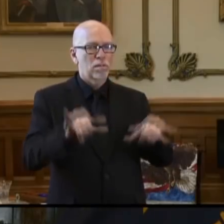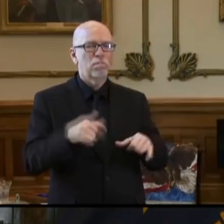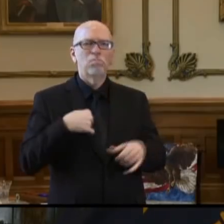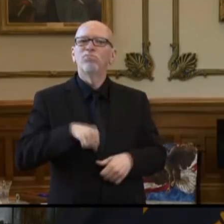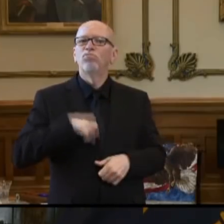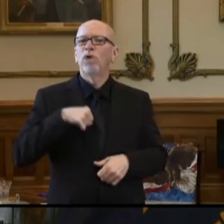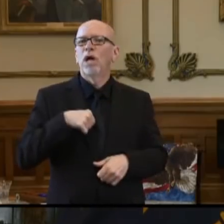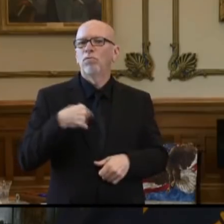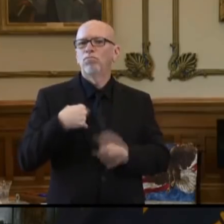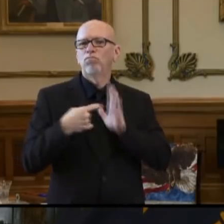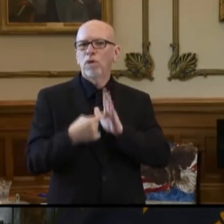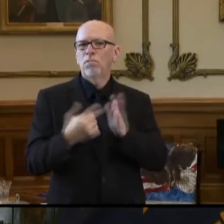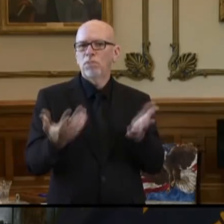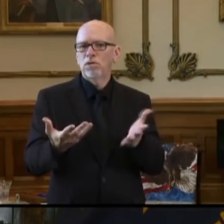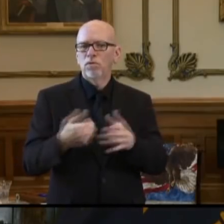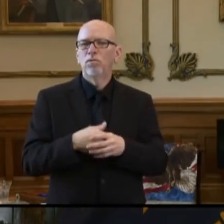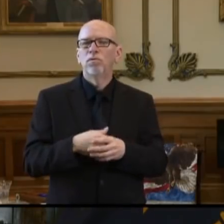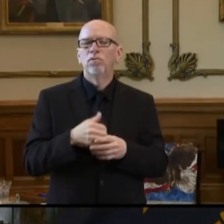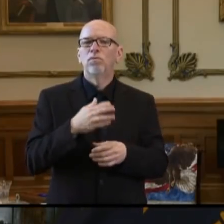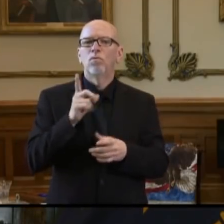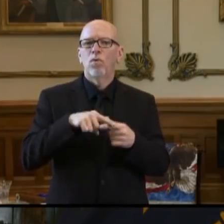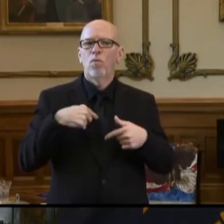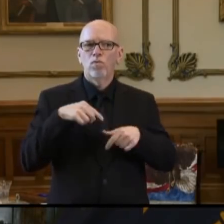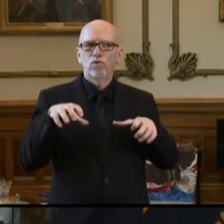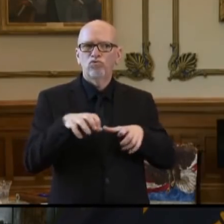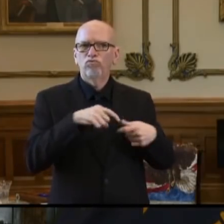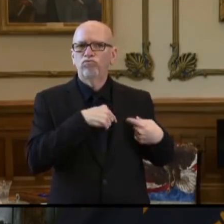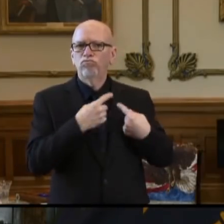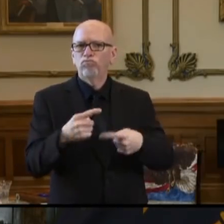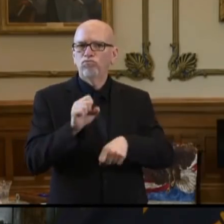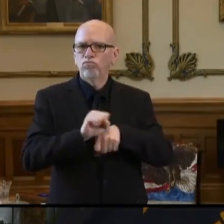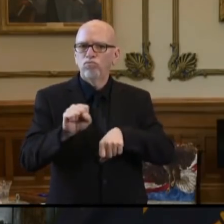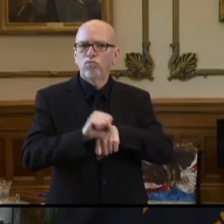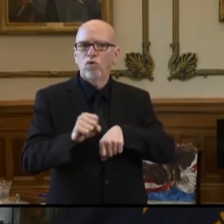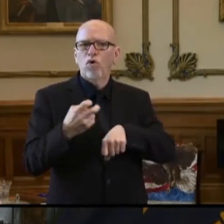THIS. NOW TO SPEAK TO WITHIN IU HEALTH ITSELF I'M REALLY PROUD